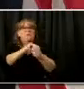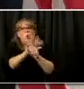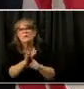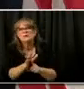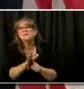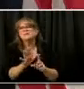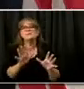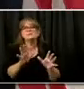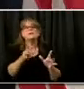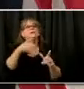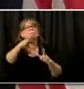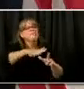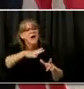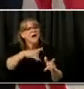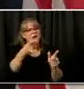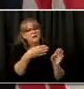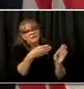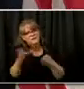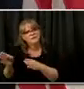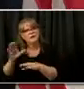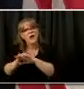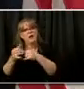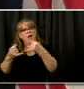it is very important because your kid will likely go back to school at some point in their future